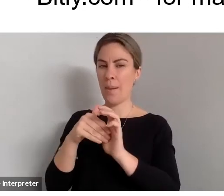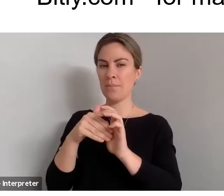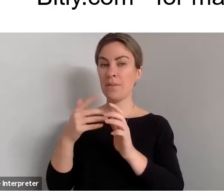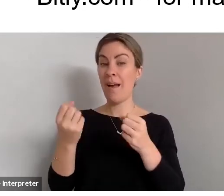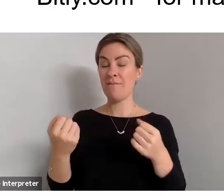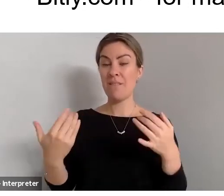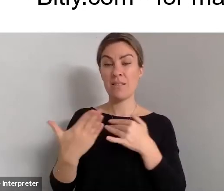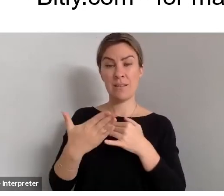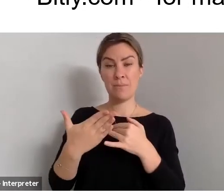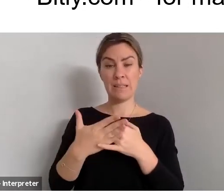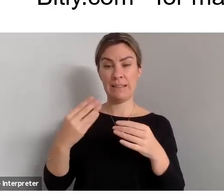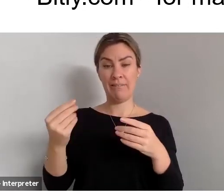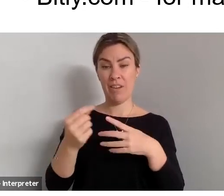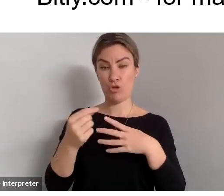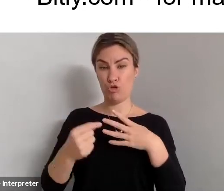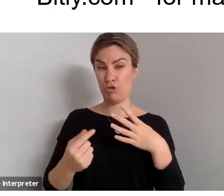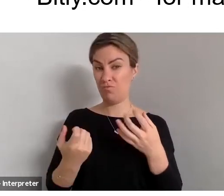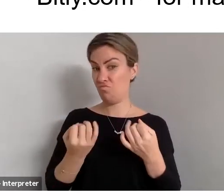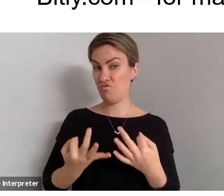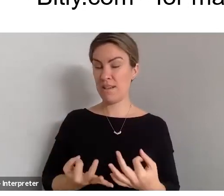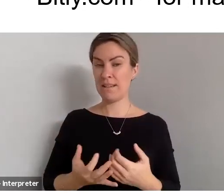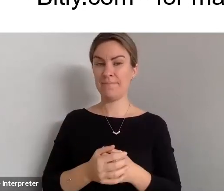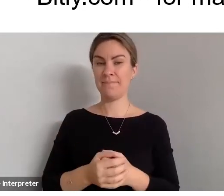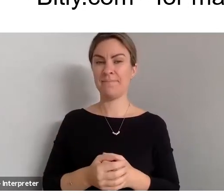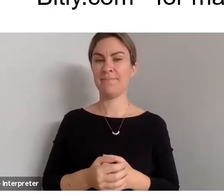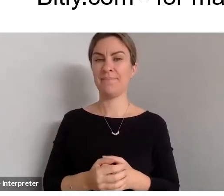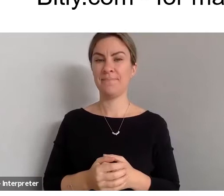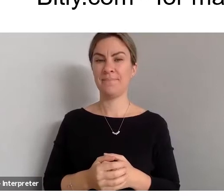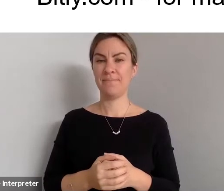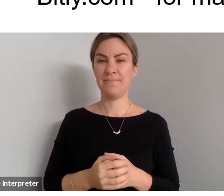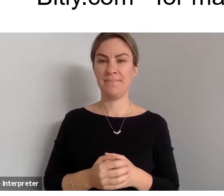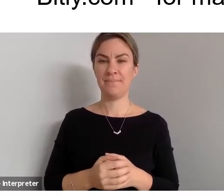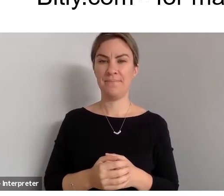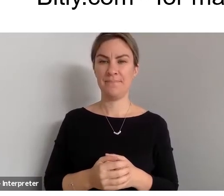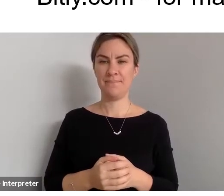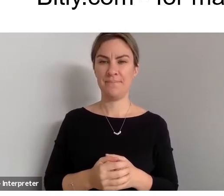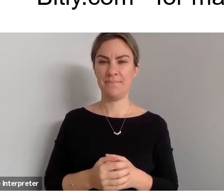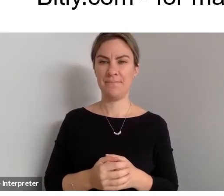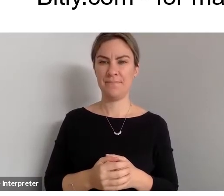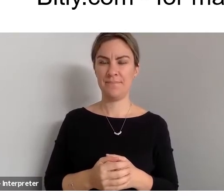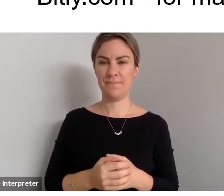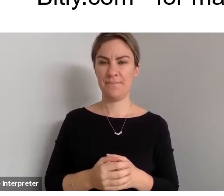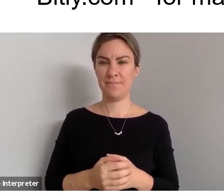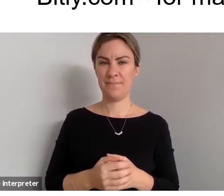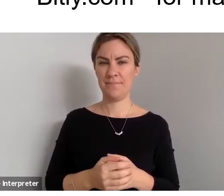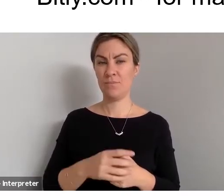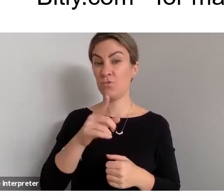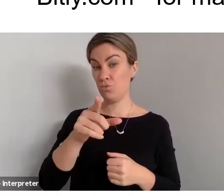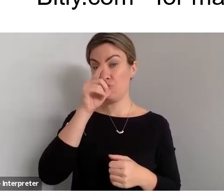You can change the settings to make a more accessible.